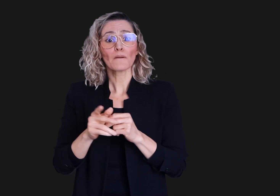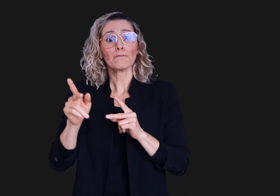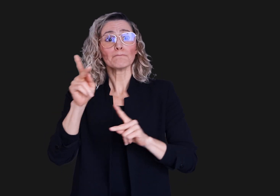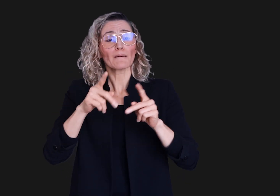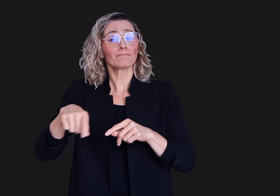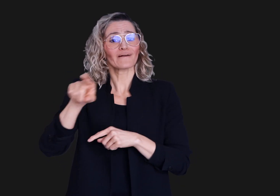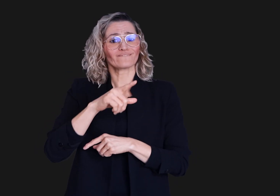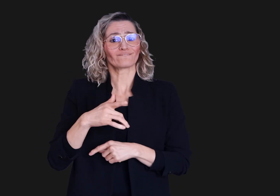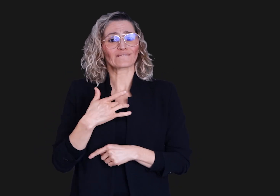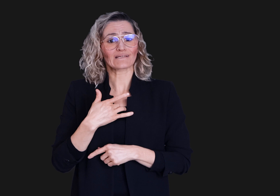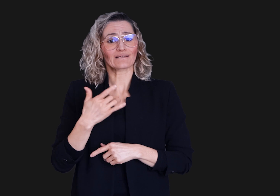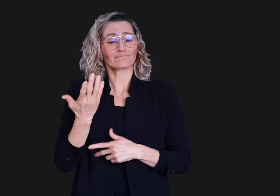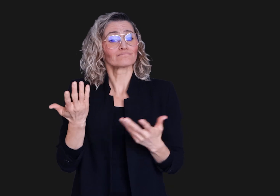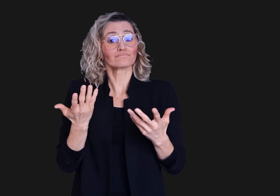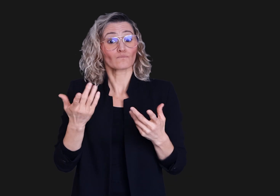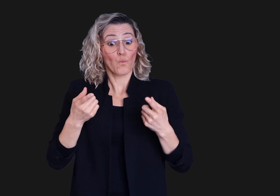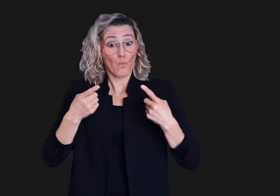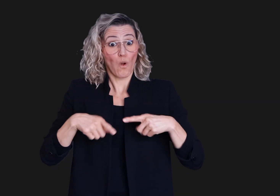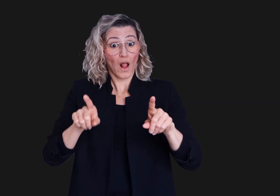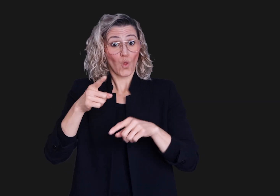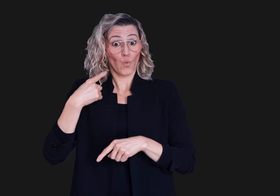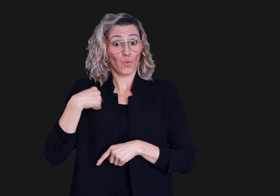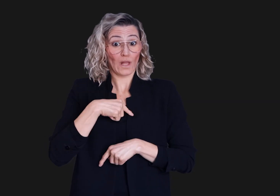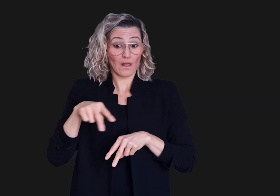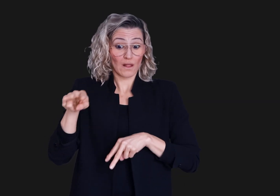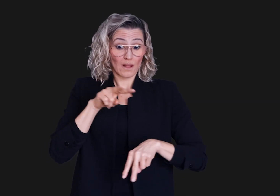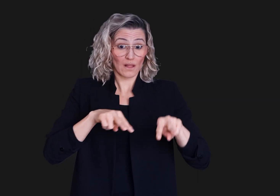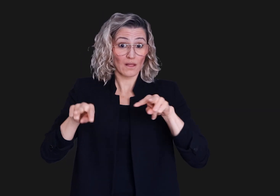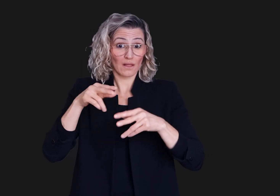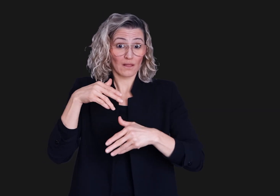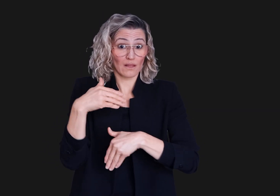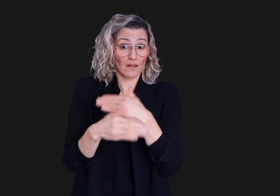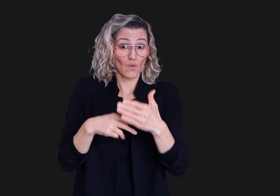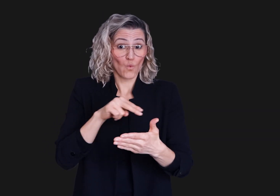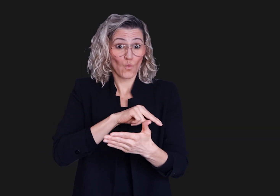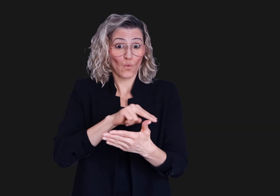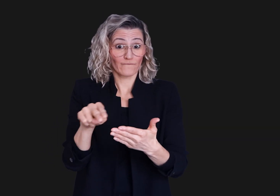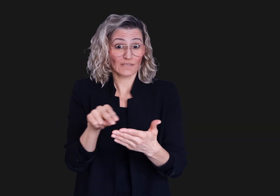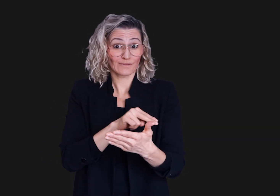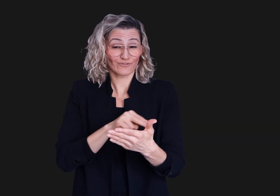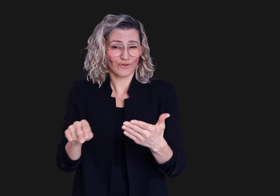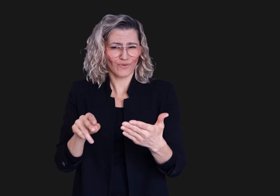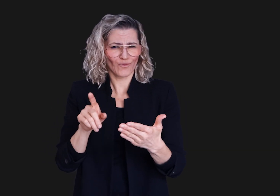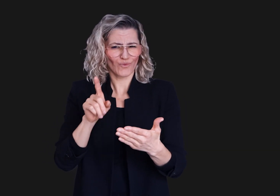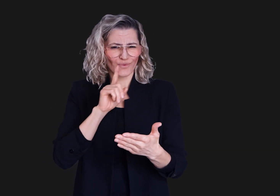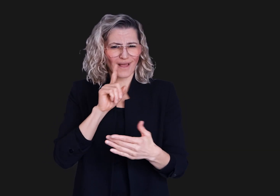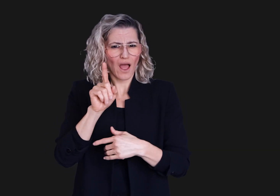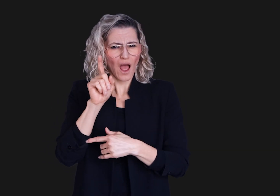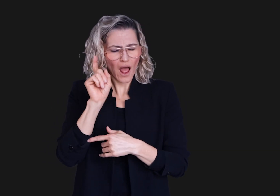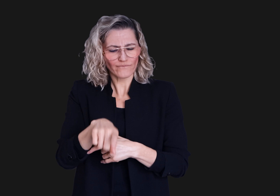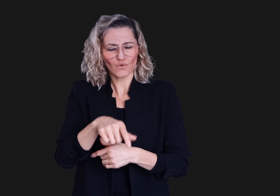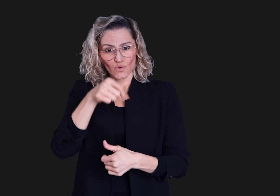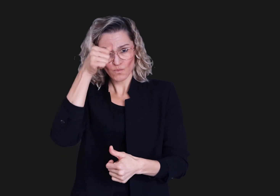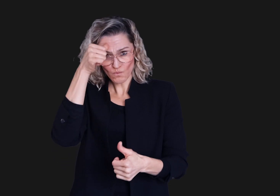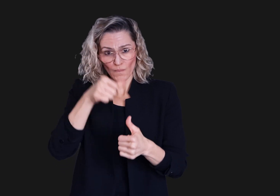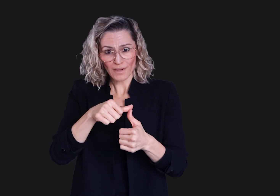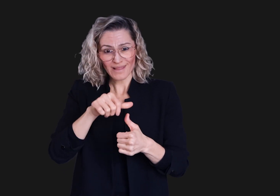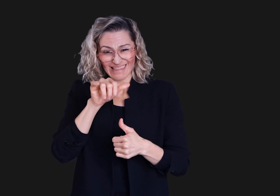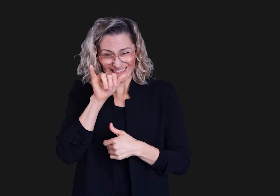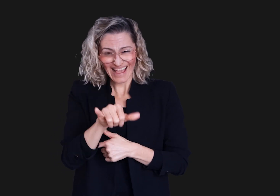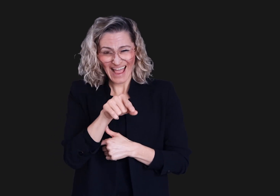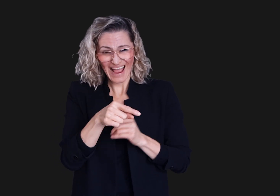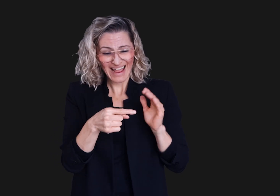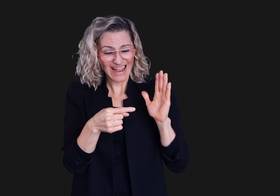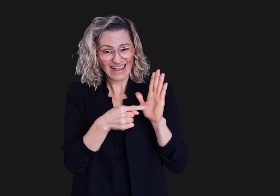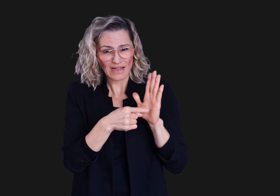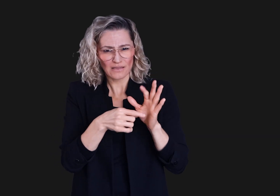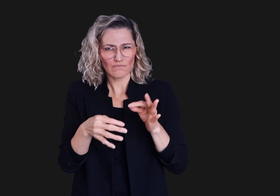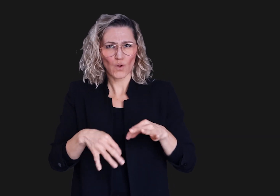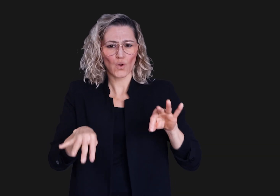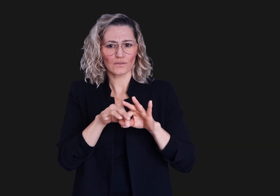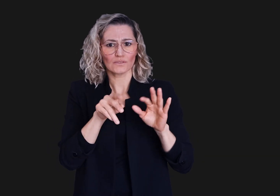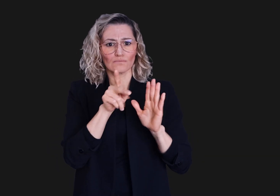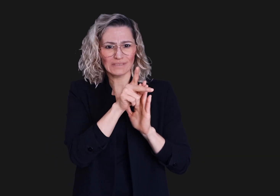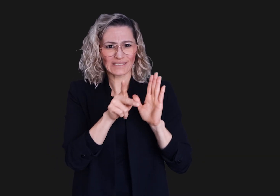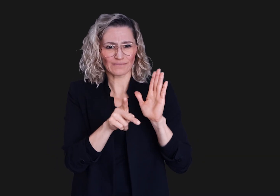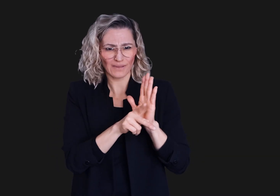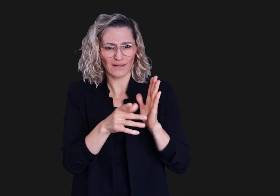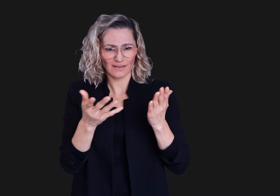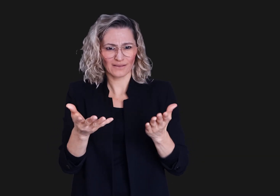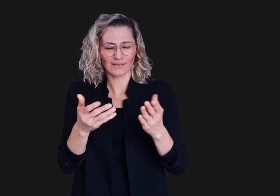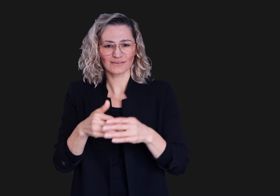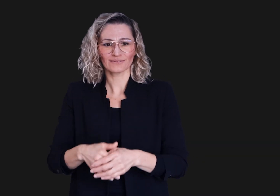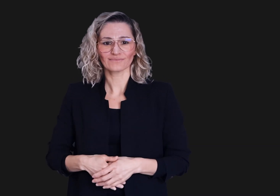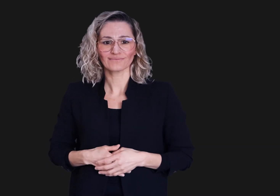People felt this was a key principle to remember when we monitor the Convention.